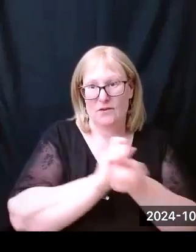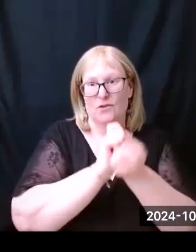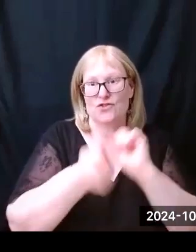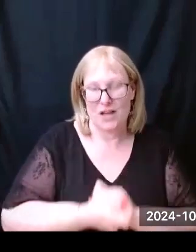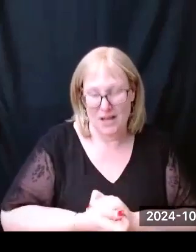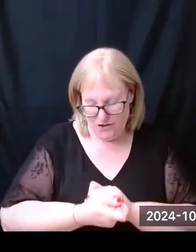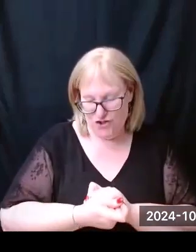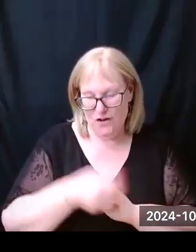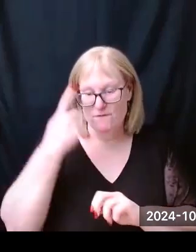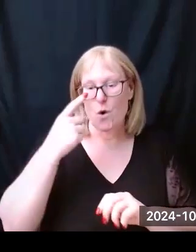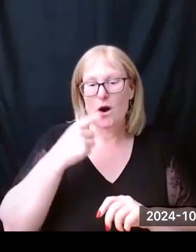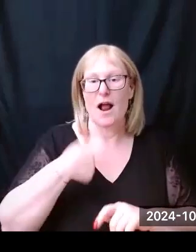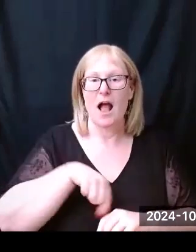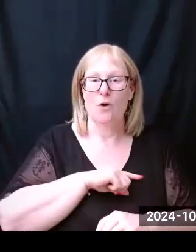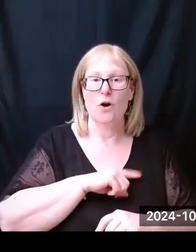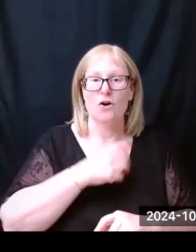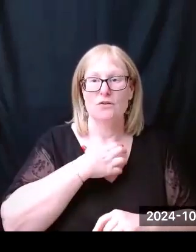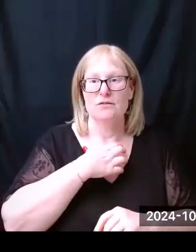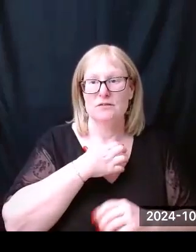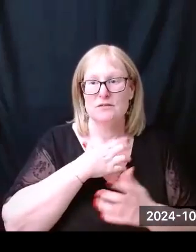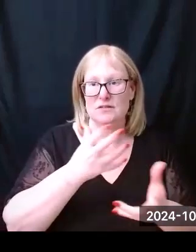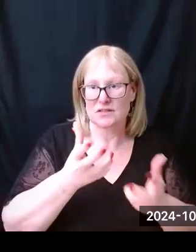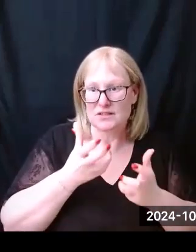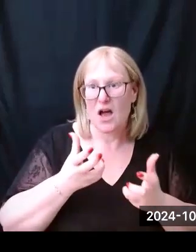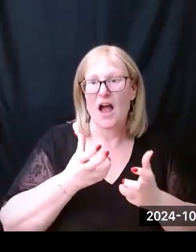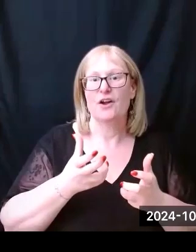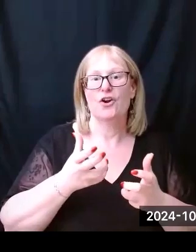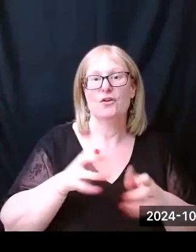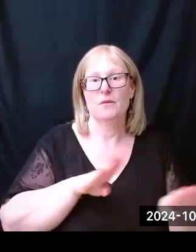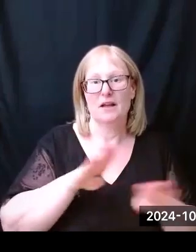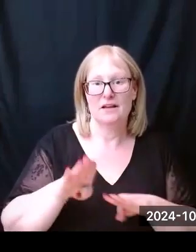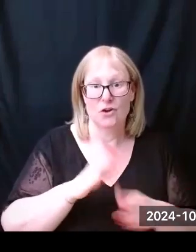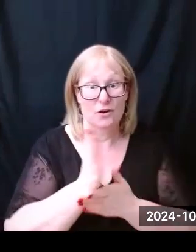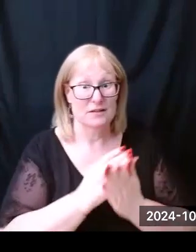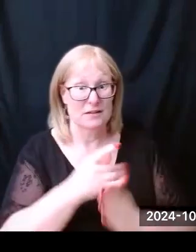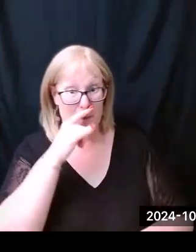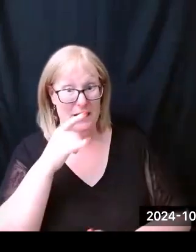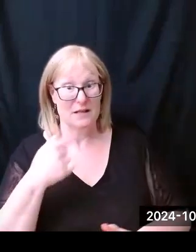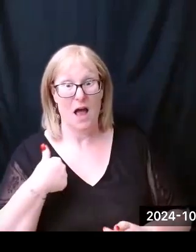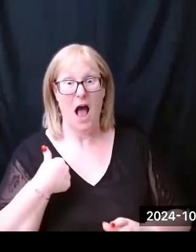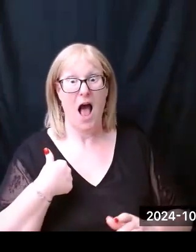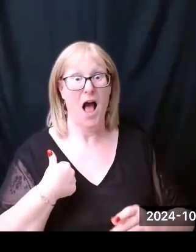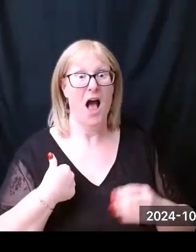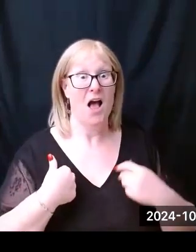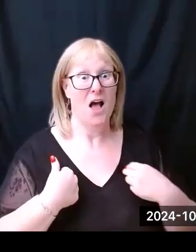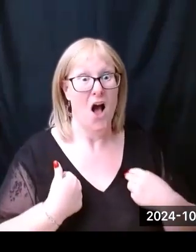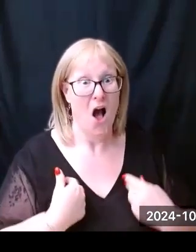Each kid is different. Some kids are going to be like, I just came home from school today and you won't believe what Sally said and there's all this